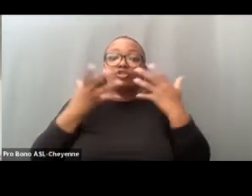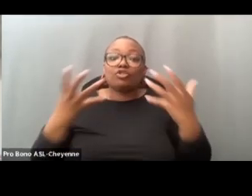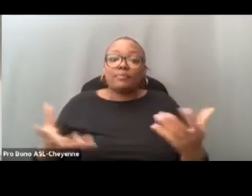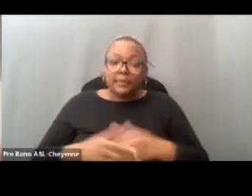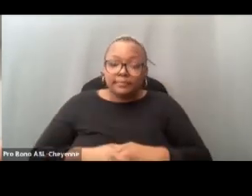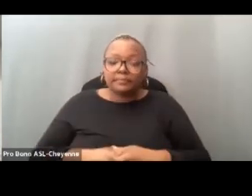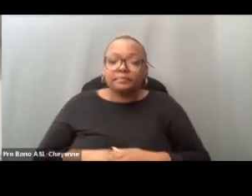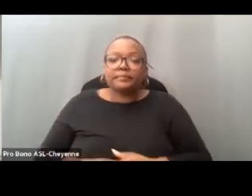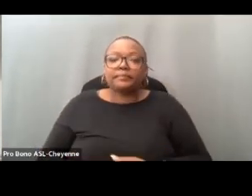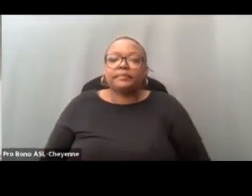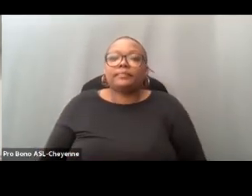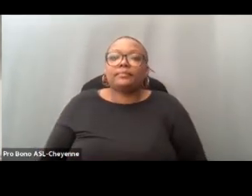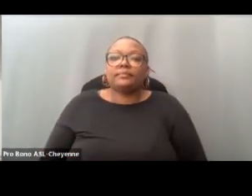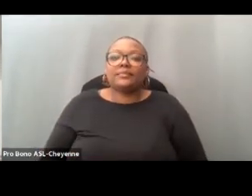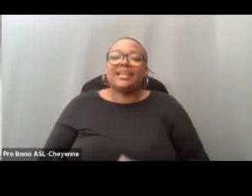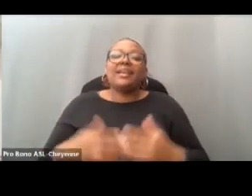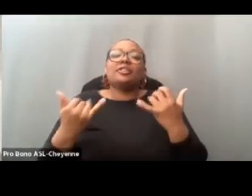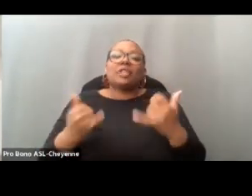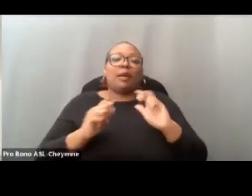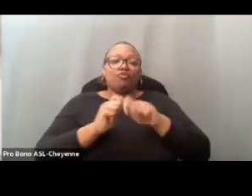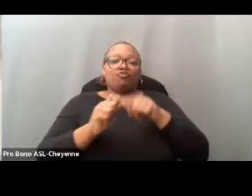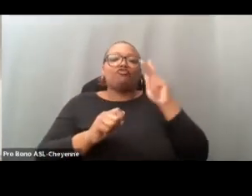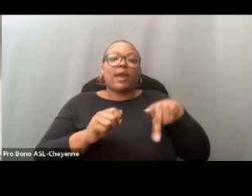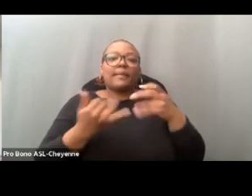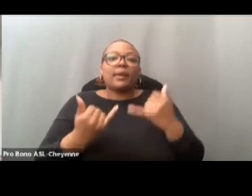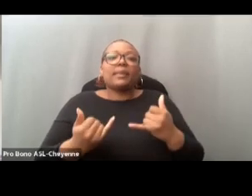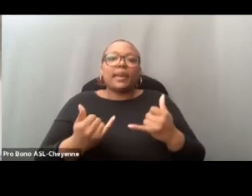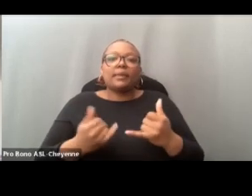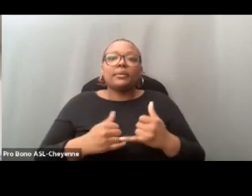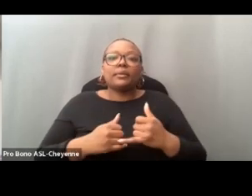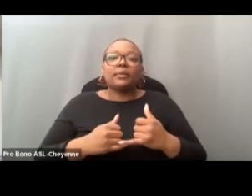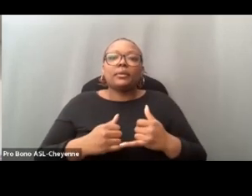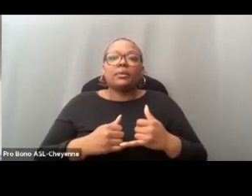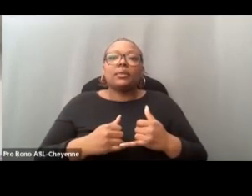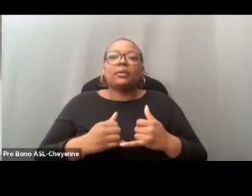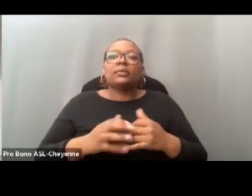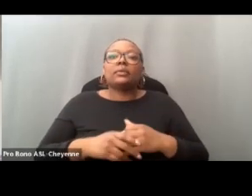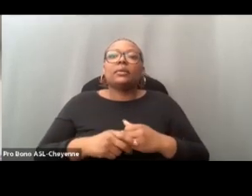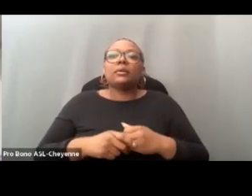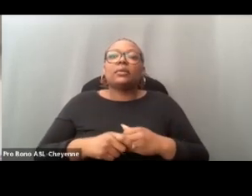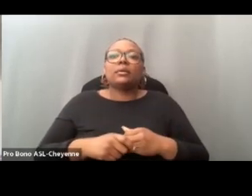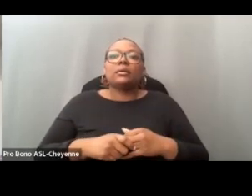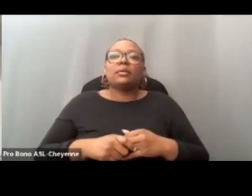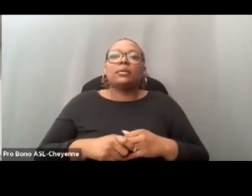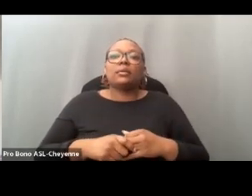Okay, so I'm just wrapping up 'cause I wanna give some time to the person. Okay. Absolutely.